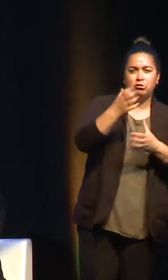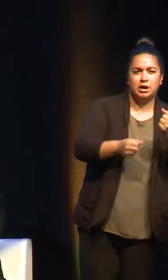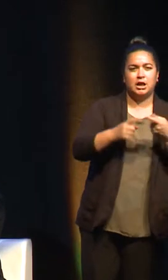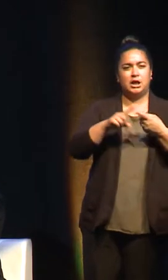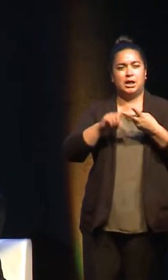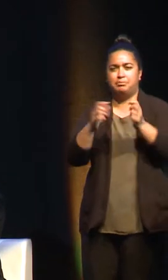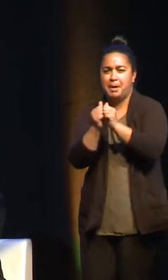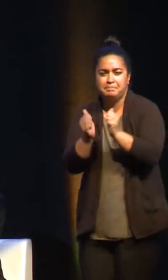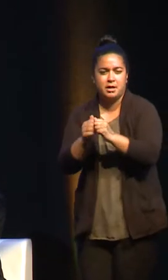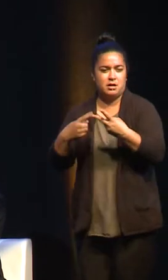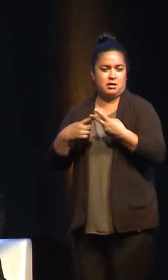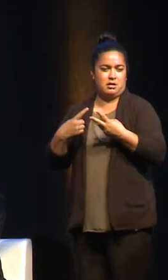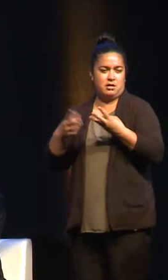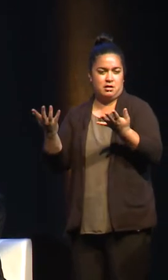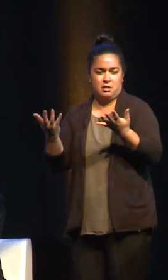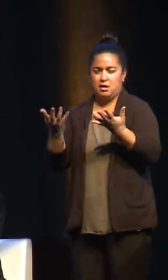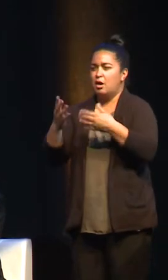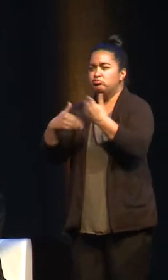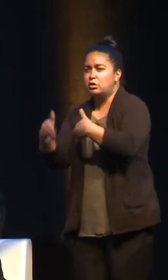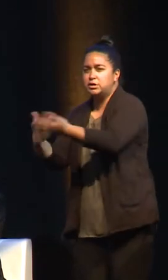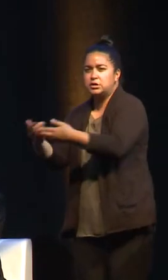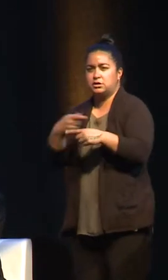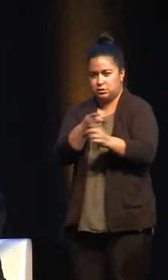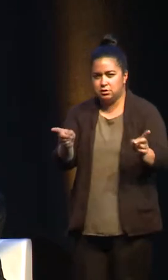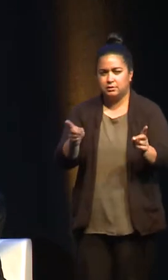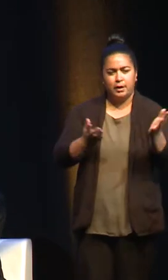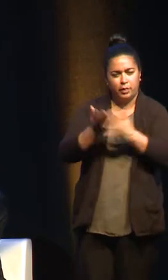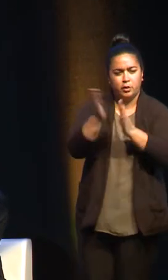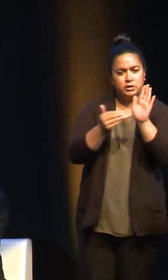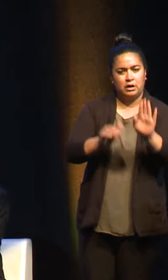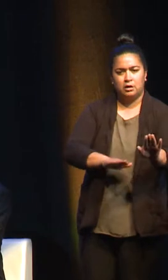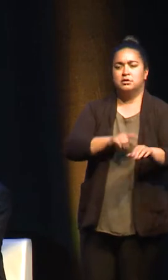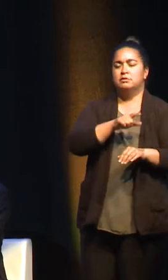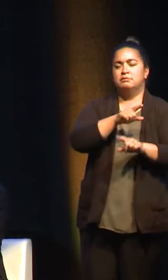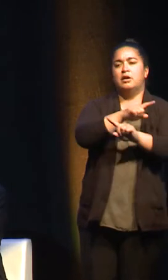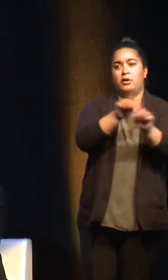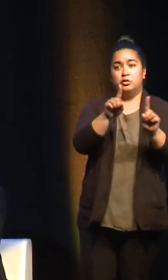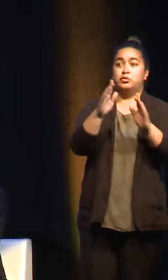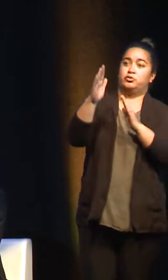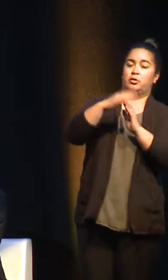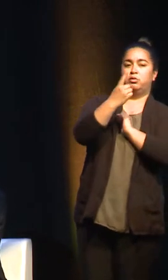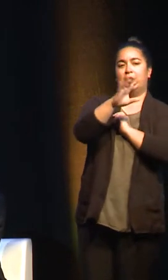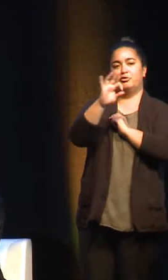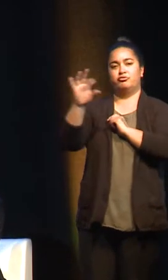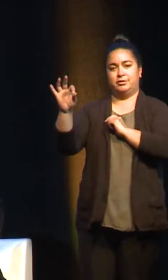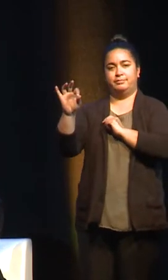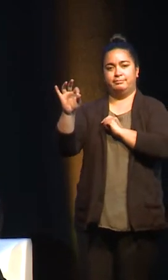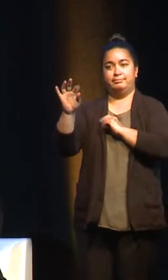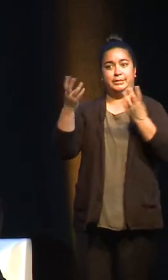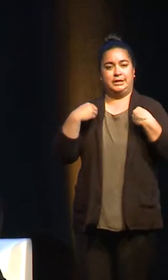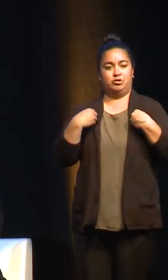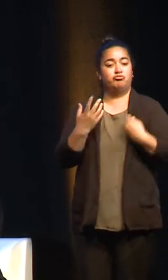it. Right across New Zealand, the top 100 represent 40% of energy demand in New Zealand